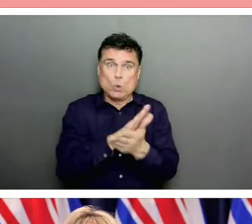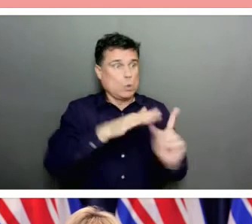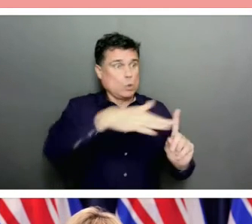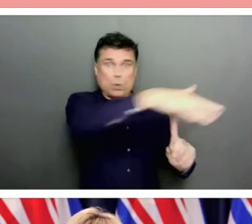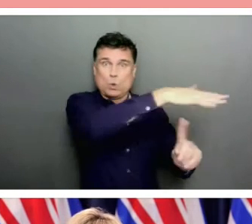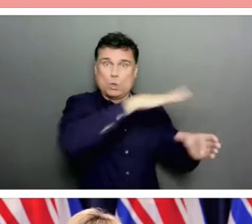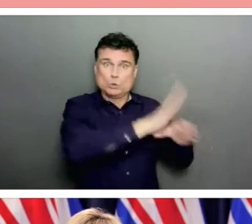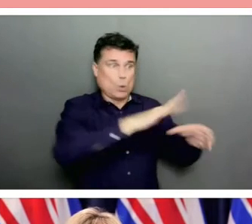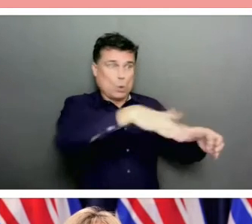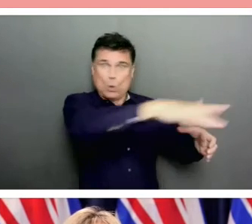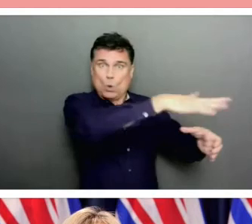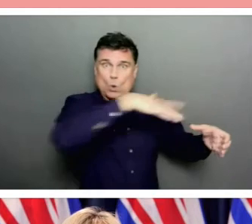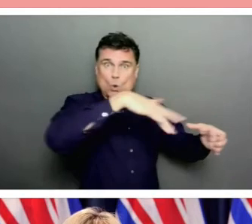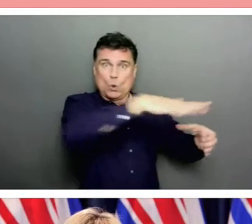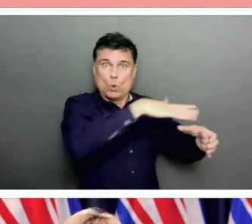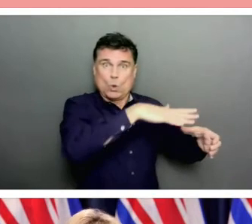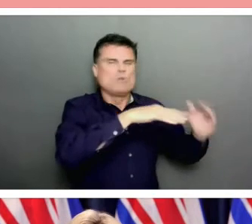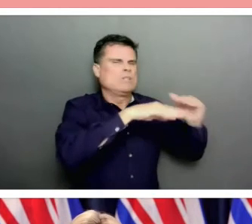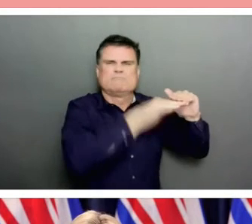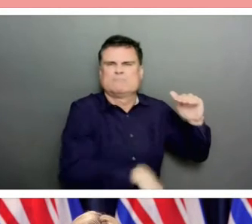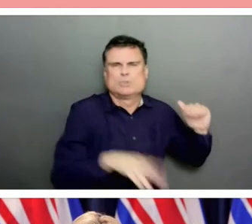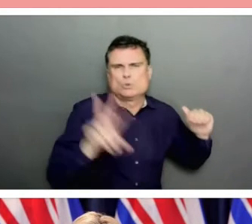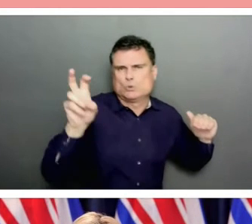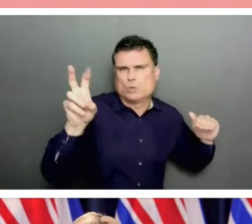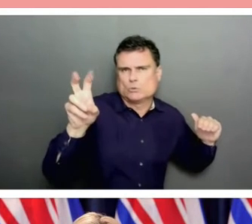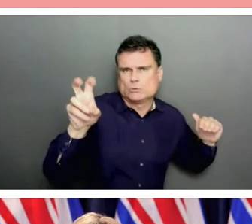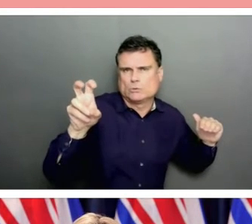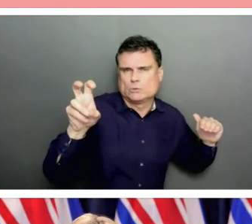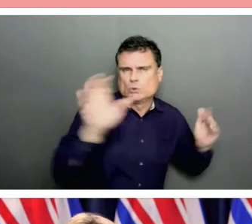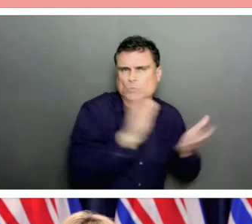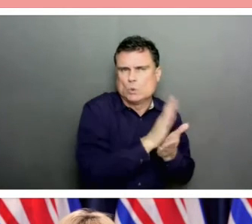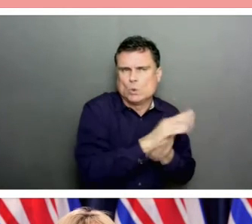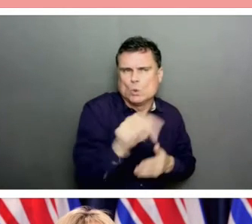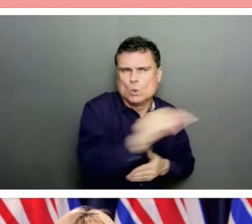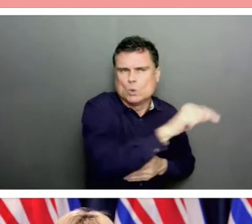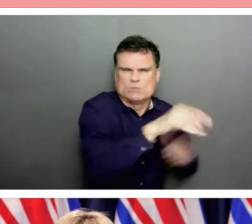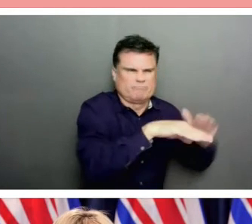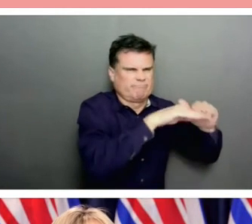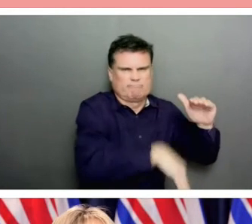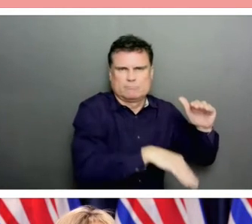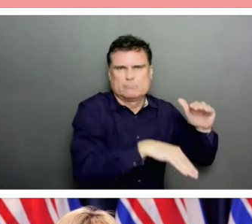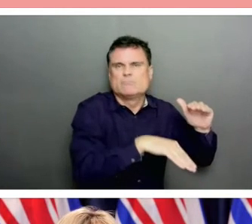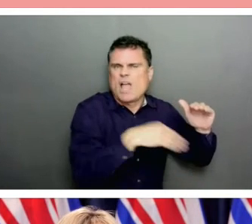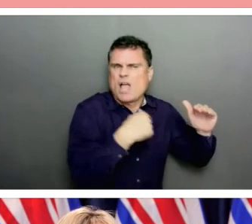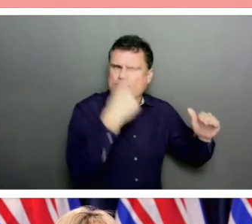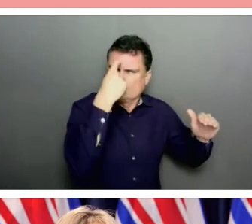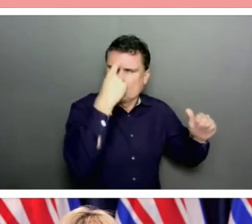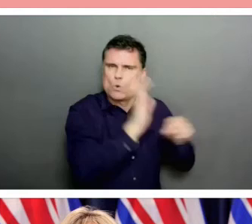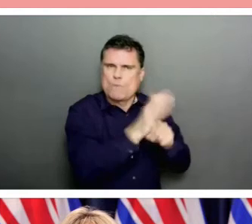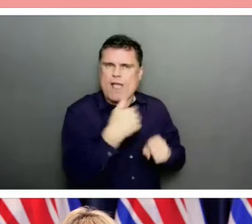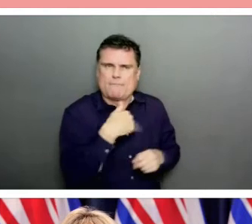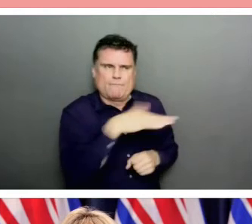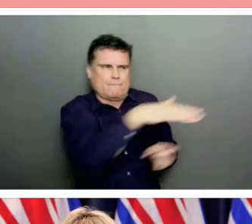gatherings, from many different situations in our community. We know that very few of those go on to